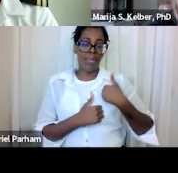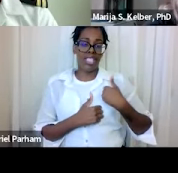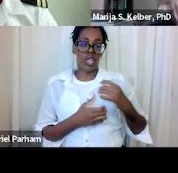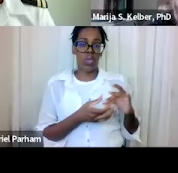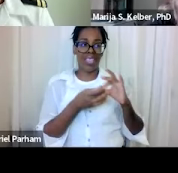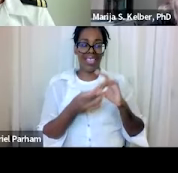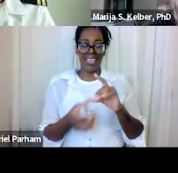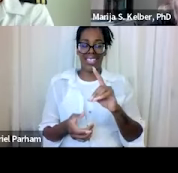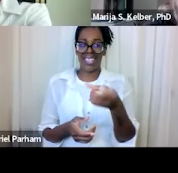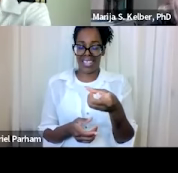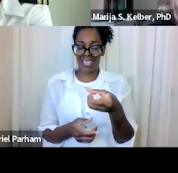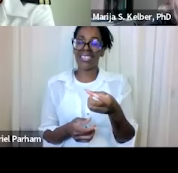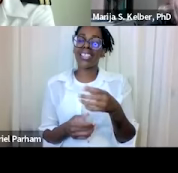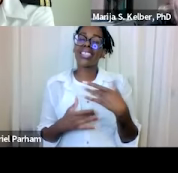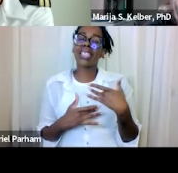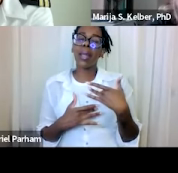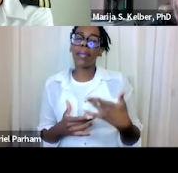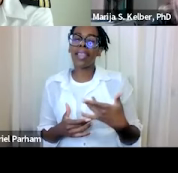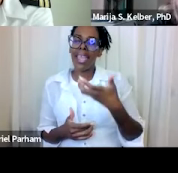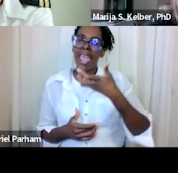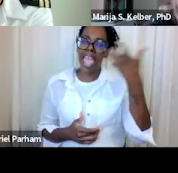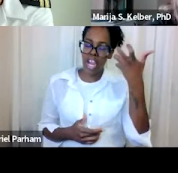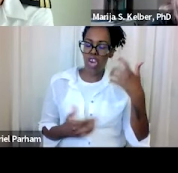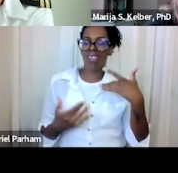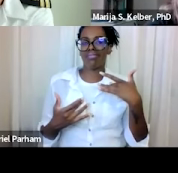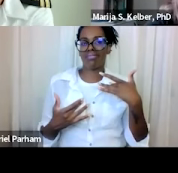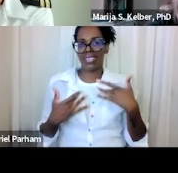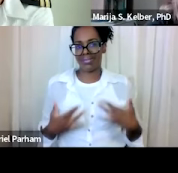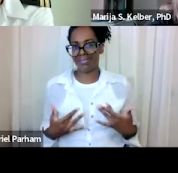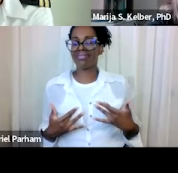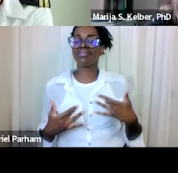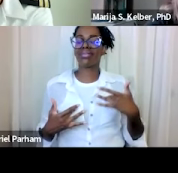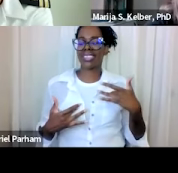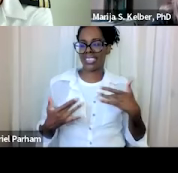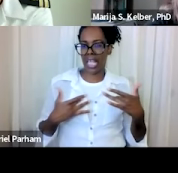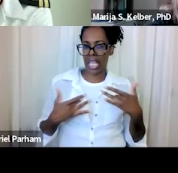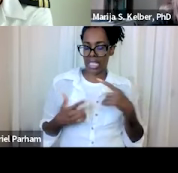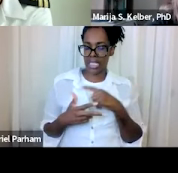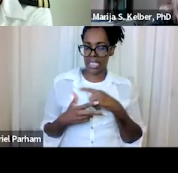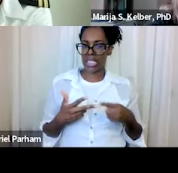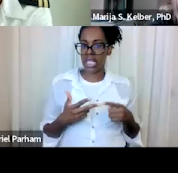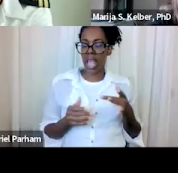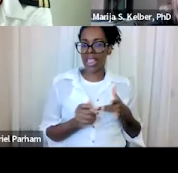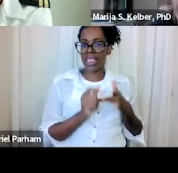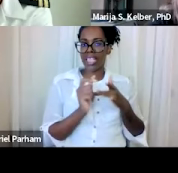Typically anger, anxiety, depression can really lead to some of the disrupted emotions